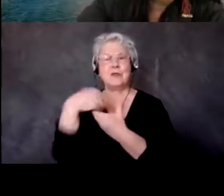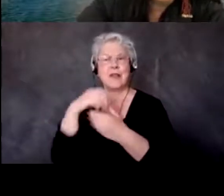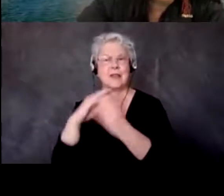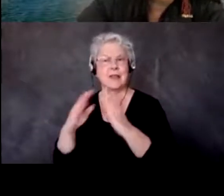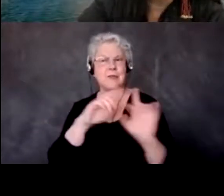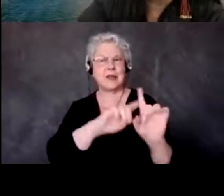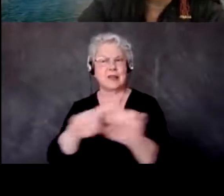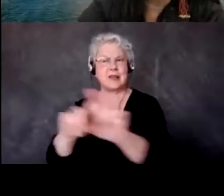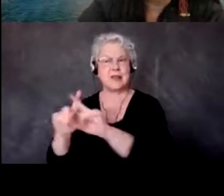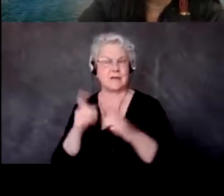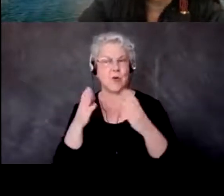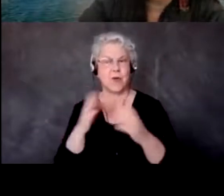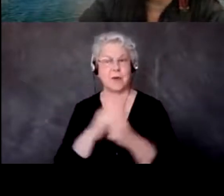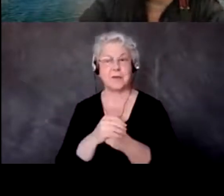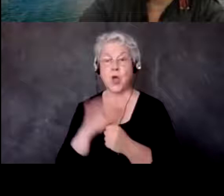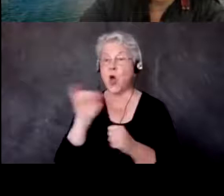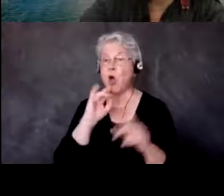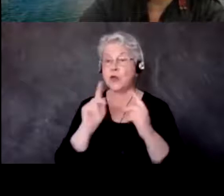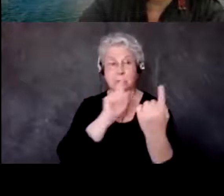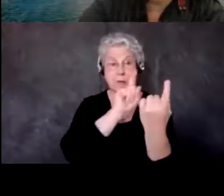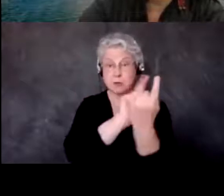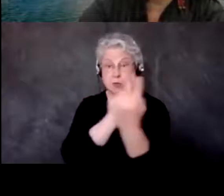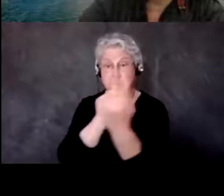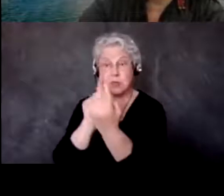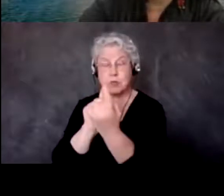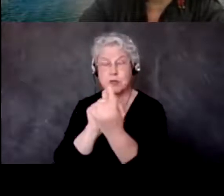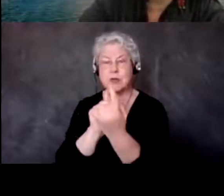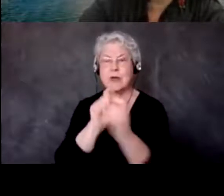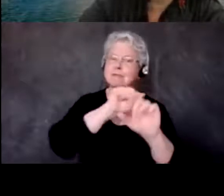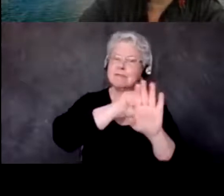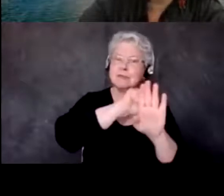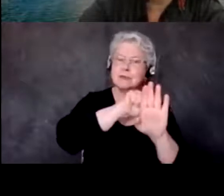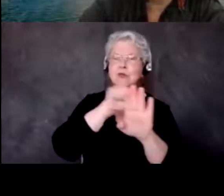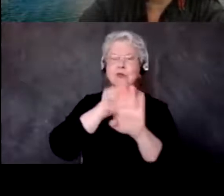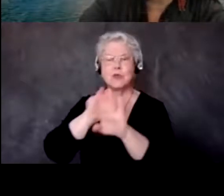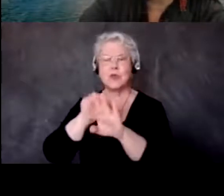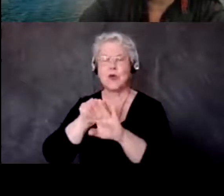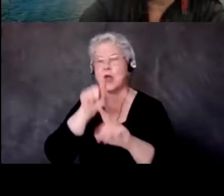Also people have done door-to-door activities with surveys and questionnaires and bring meals